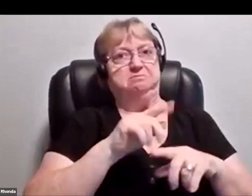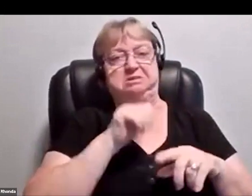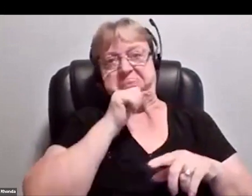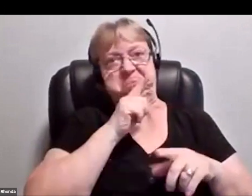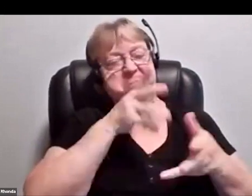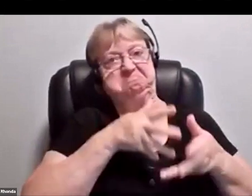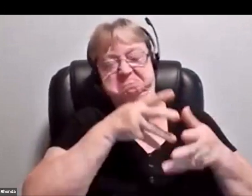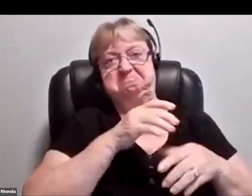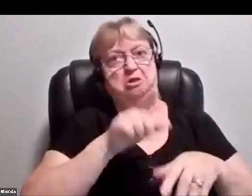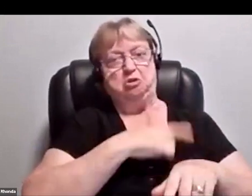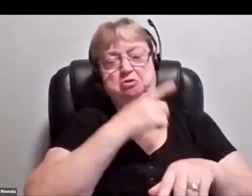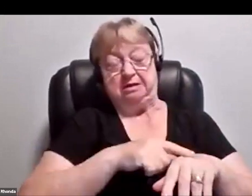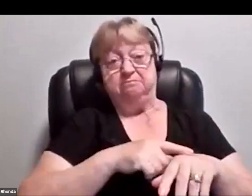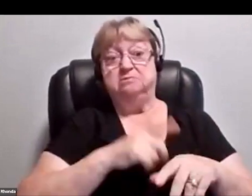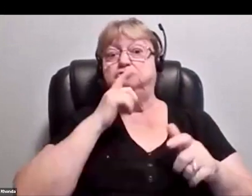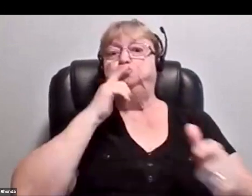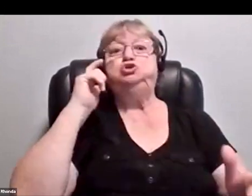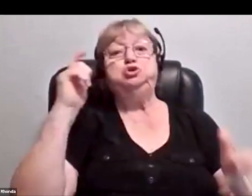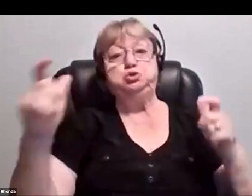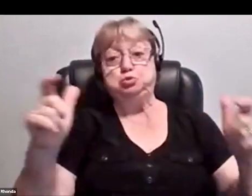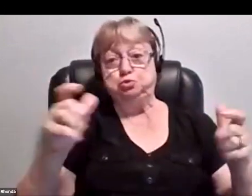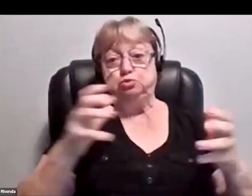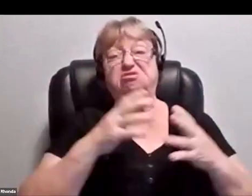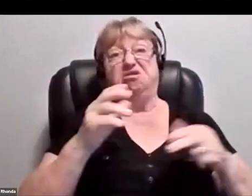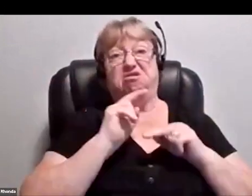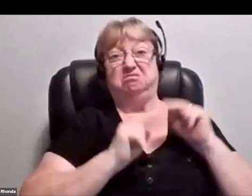There's a lot of buildings dedicated to science, a lot for cargo,